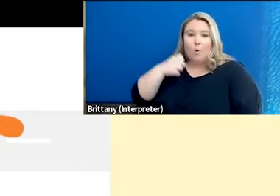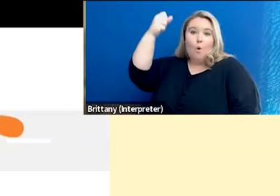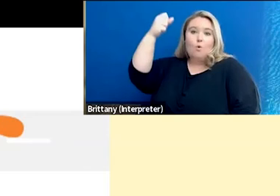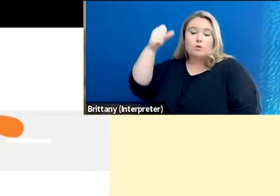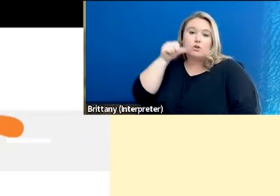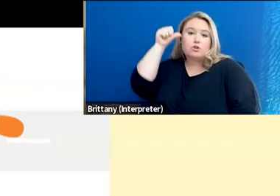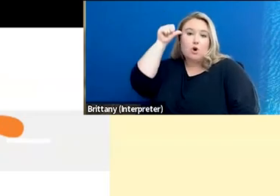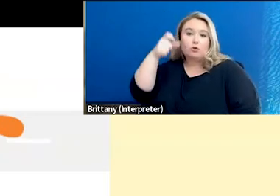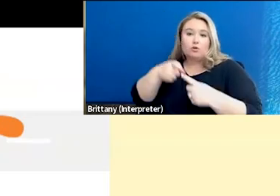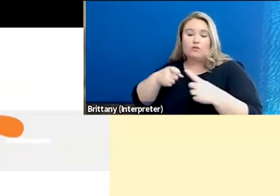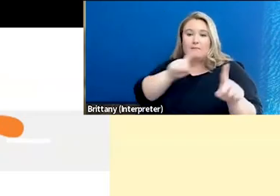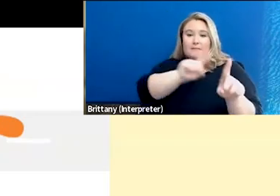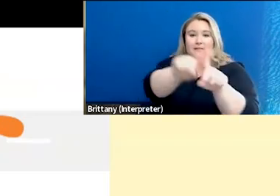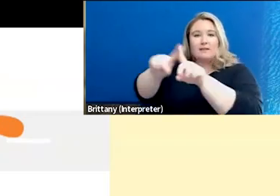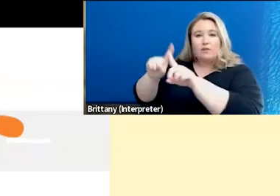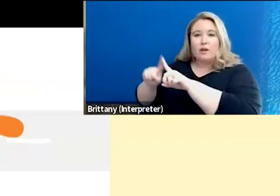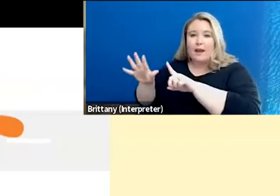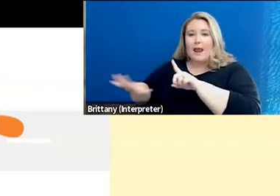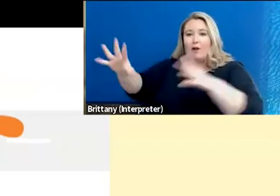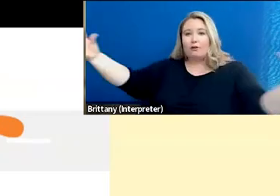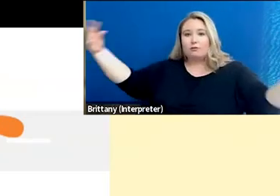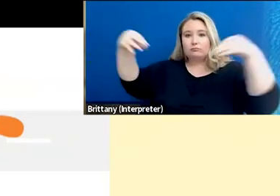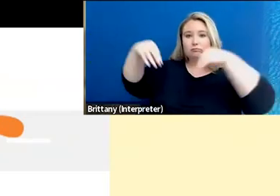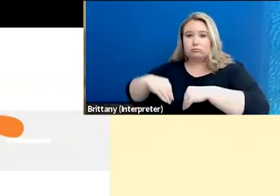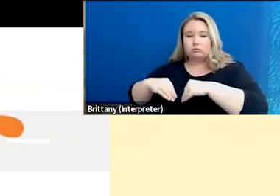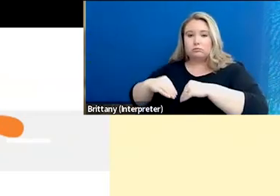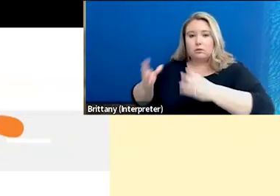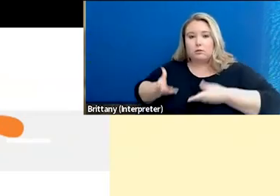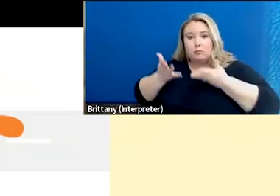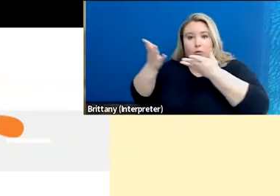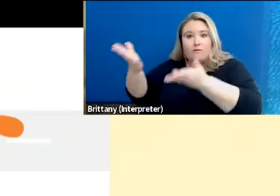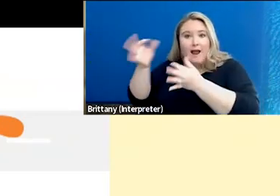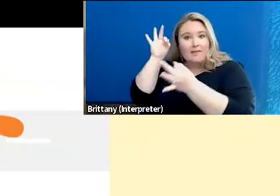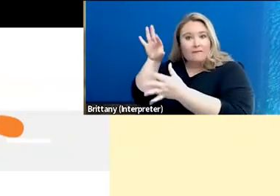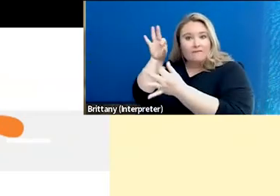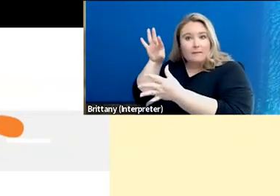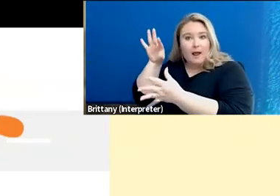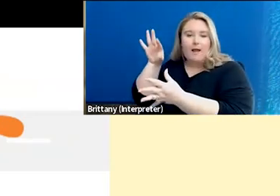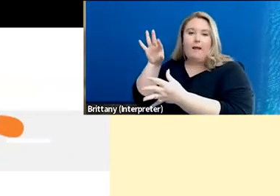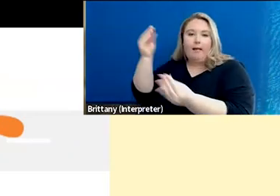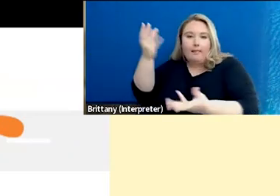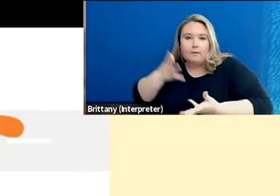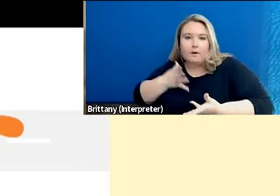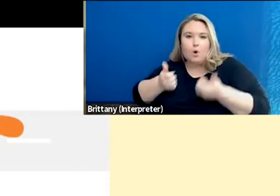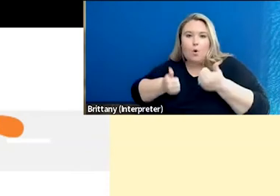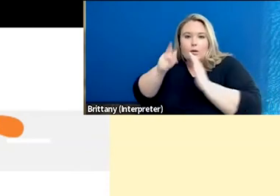provide their input and feedback into what policies should we be focusing on, how do we focus on our policies